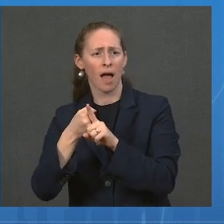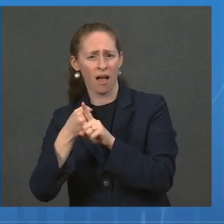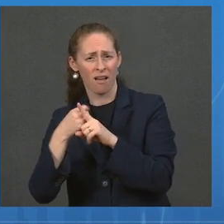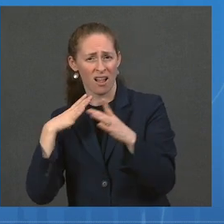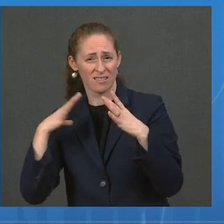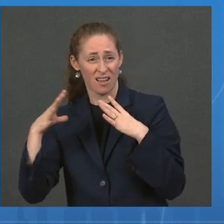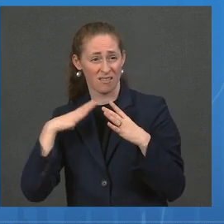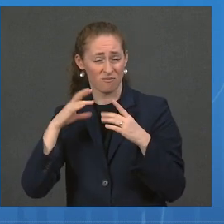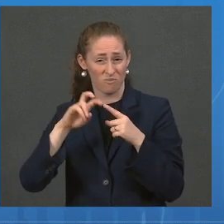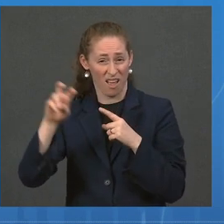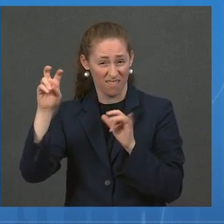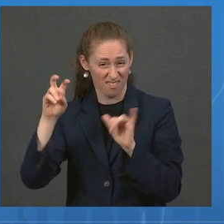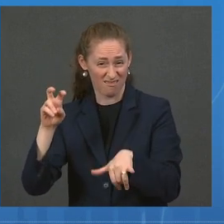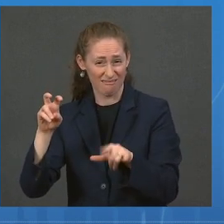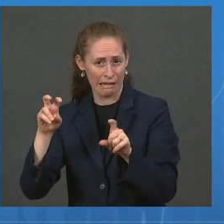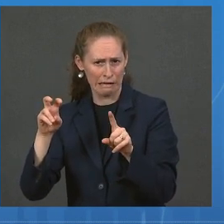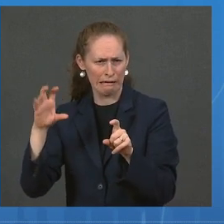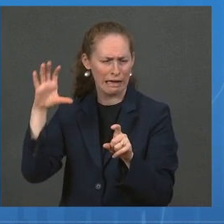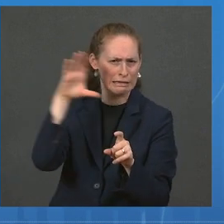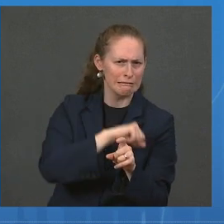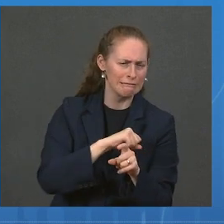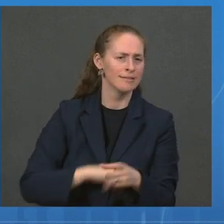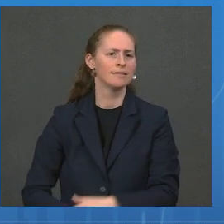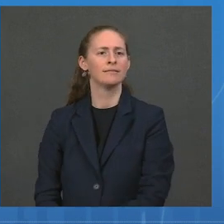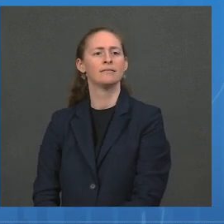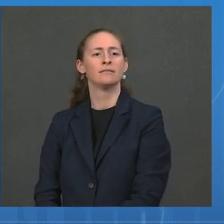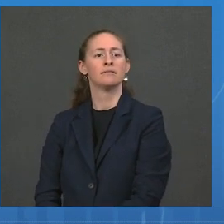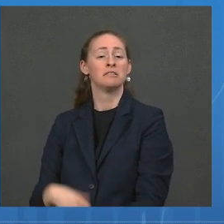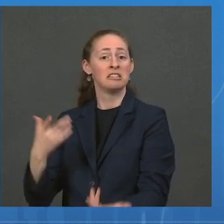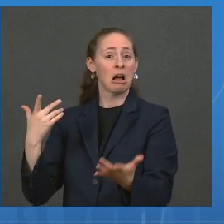Vaccination requirements will not impact holiday travel.